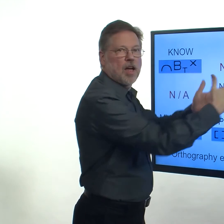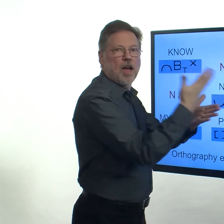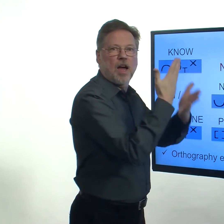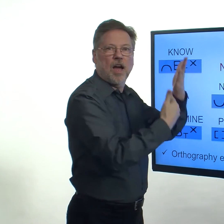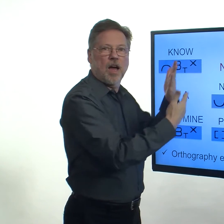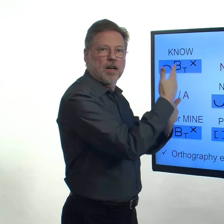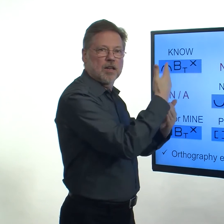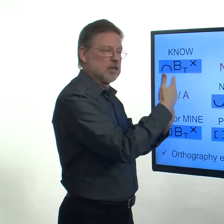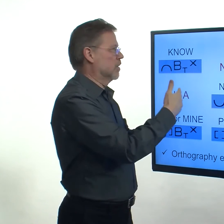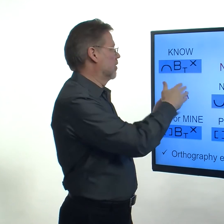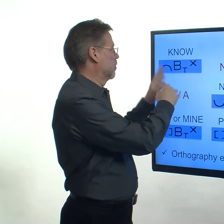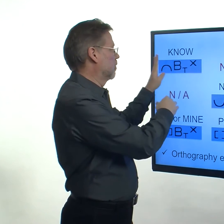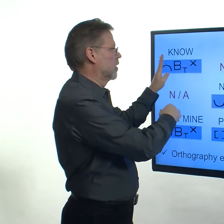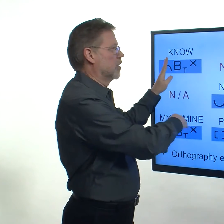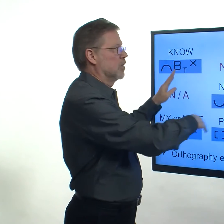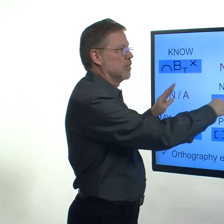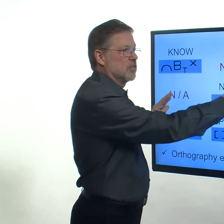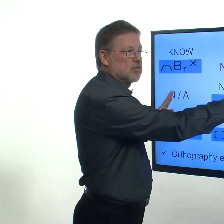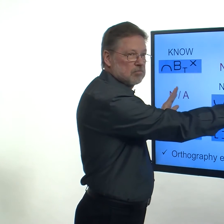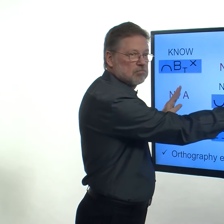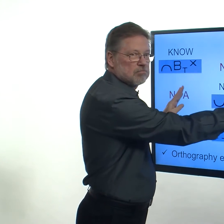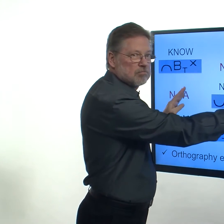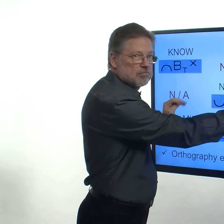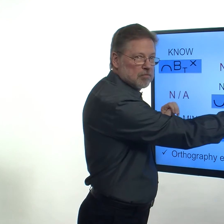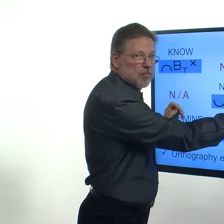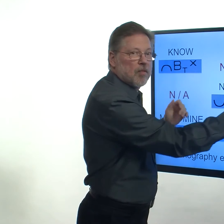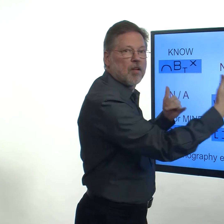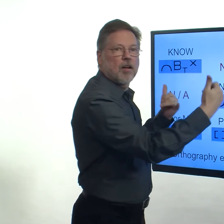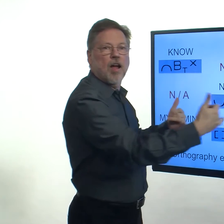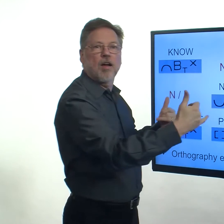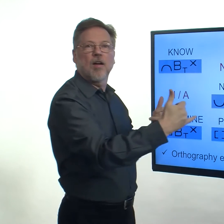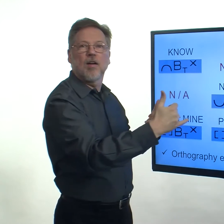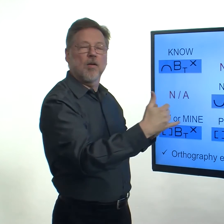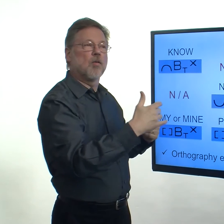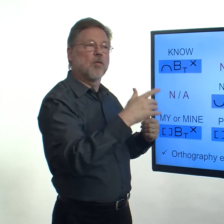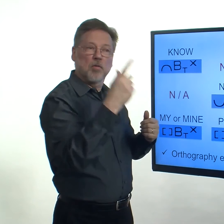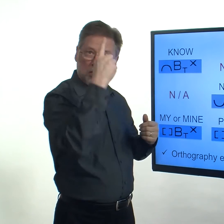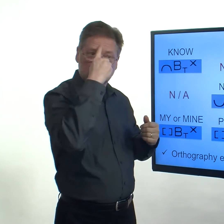on handshape. Now, do you think you’d find the words in the Dictionary listed according